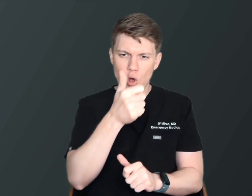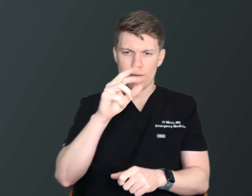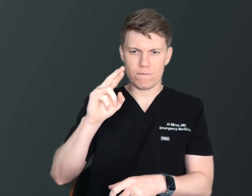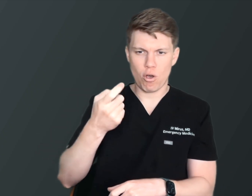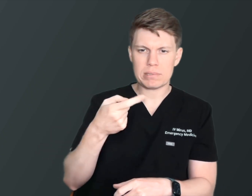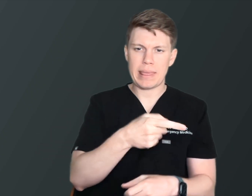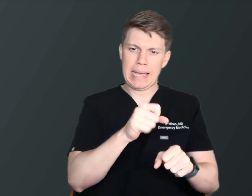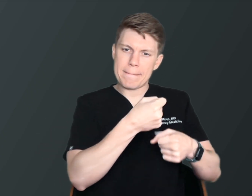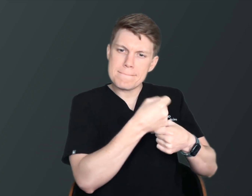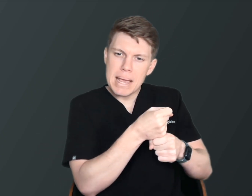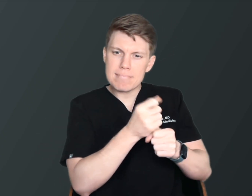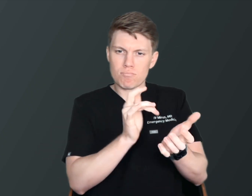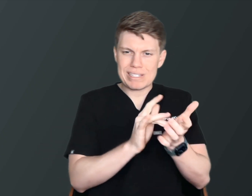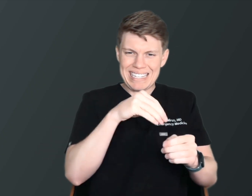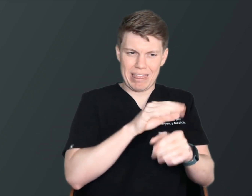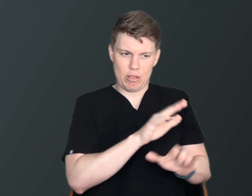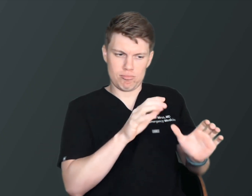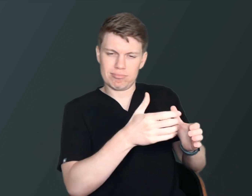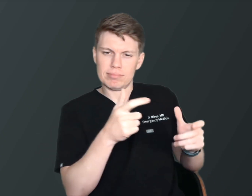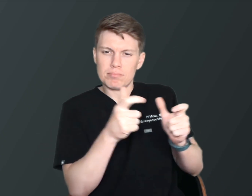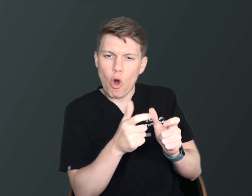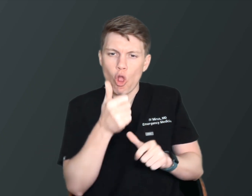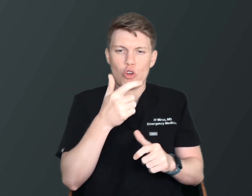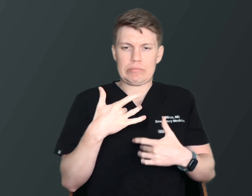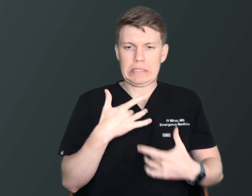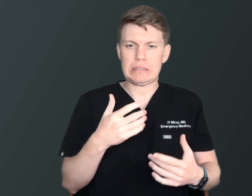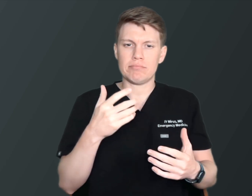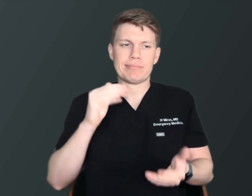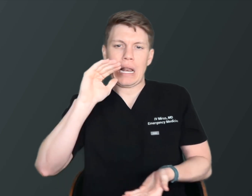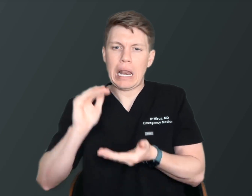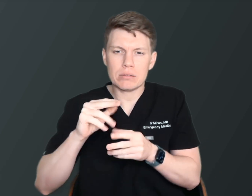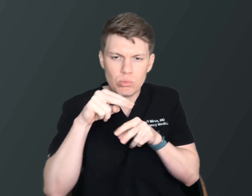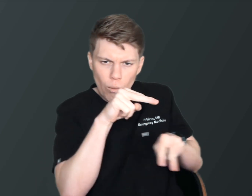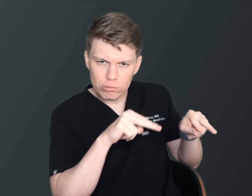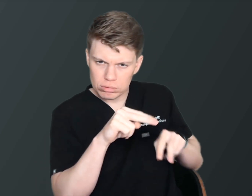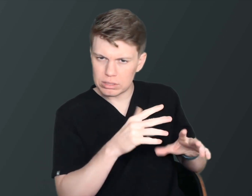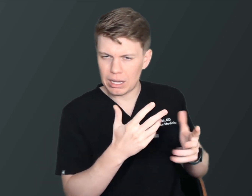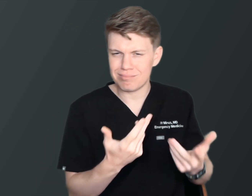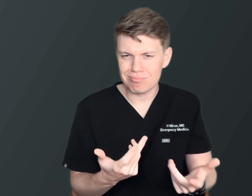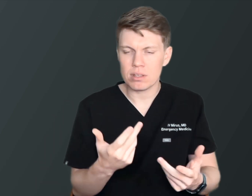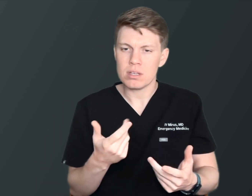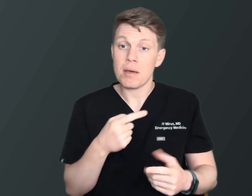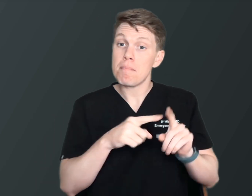which are smaller pharmacies that can make medicine but it’s less regulated.